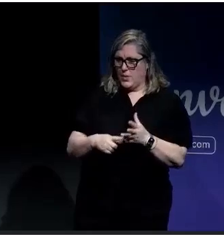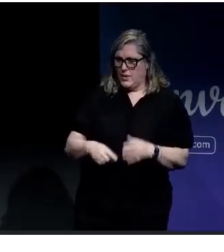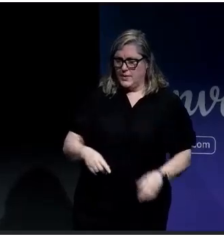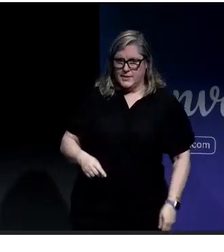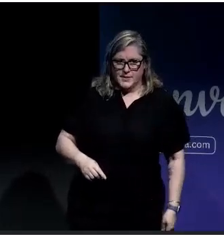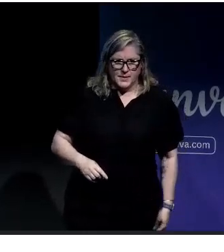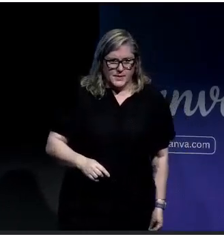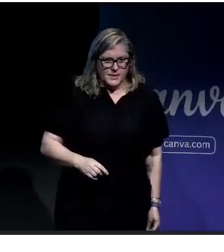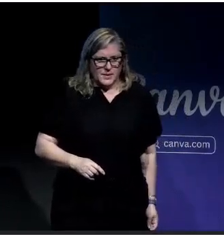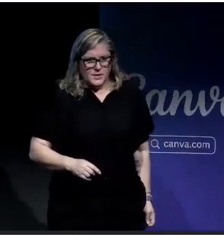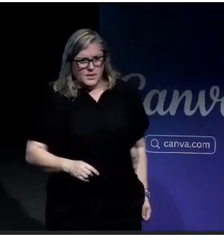Beau: Thank